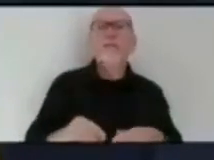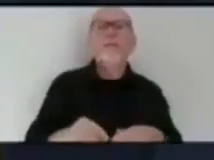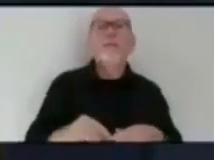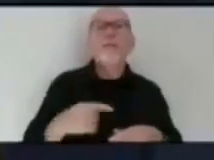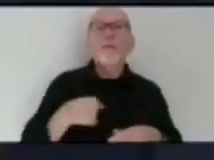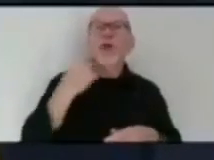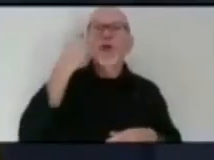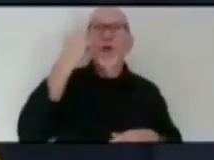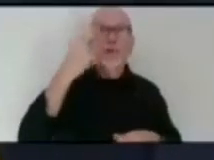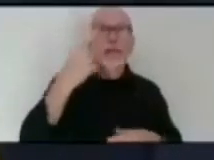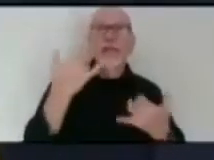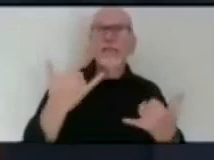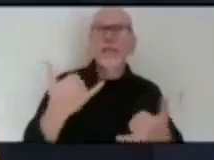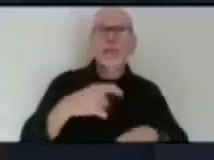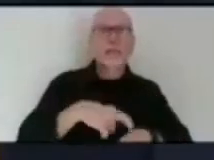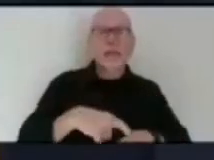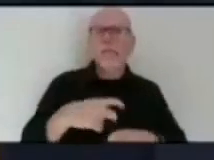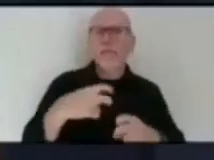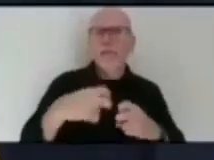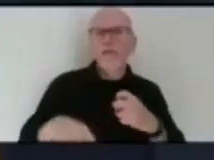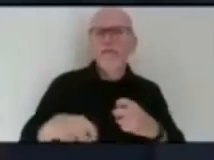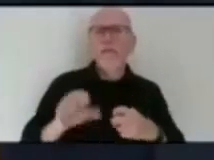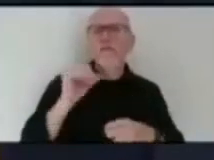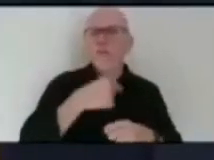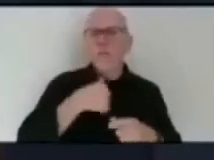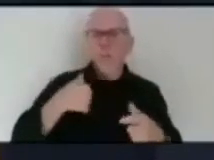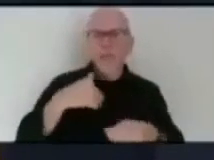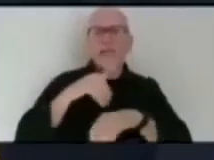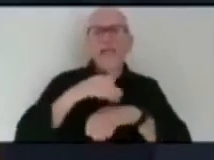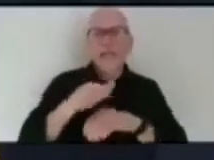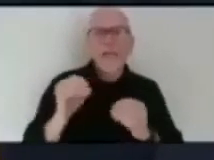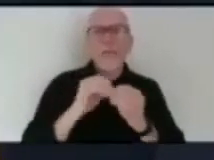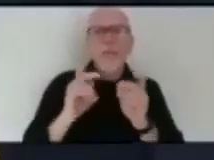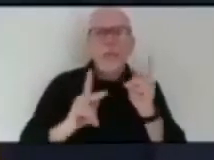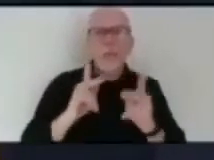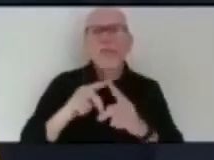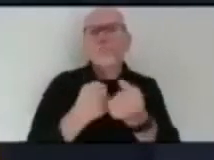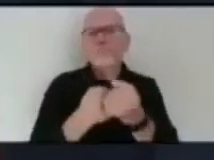so we are sending resources Azaz plentiful as we can to try to help